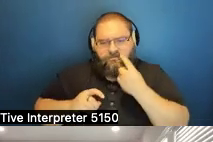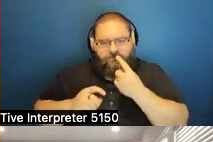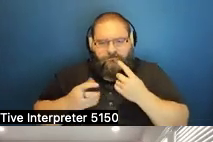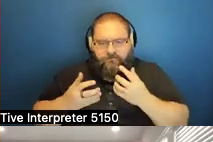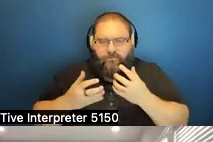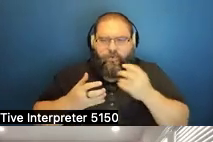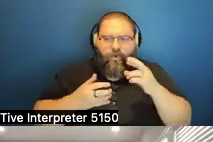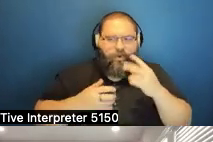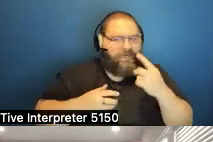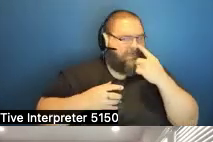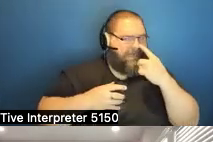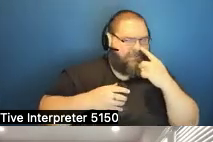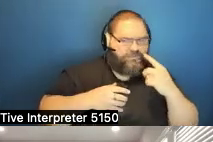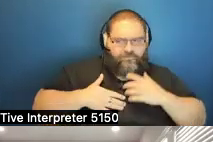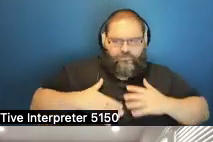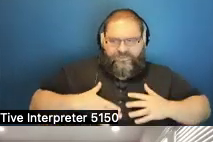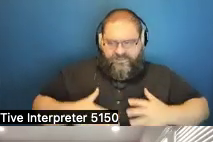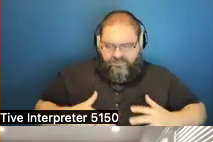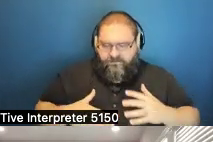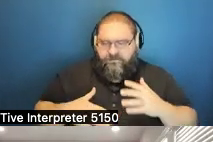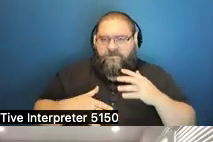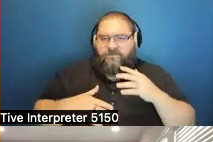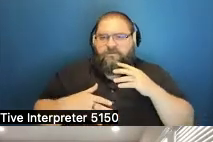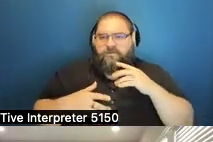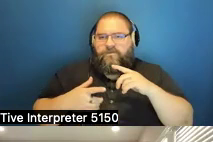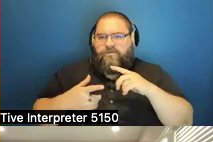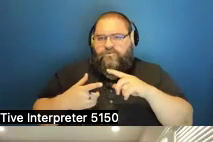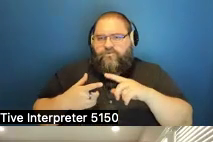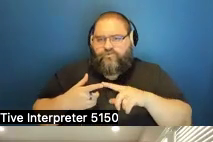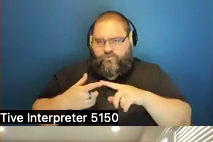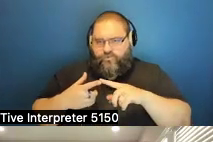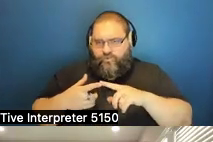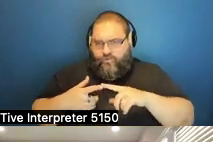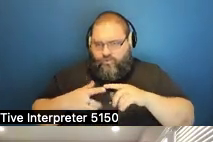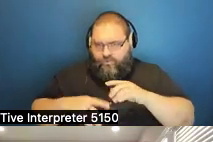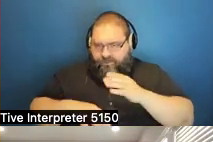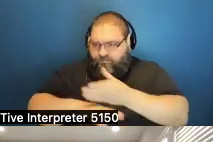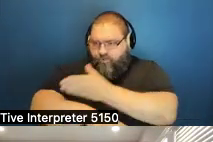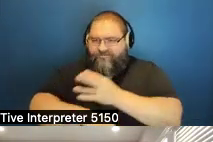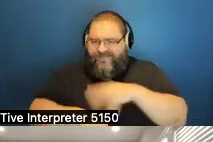19:41:29 natural and prepared way. 19:41:31 Or breathythm.